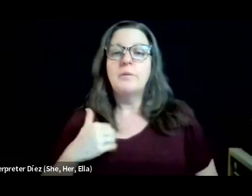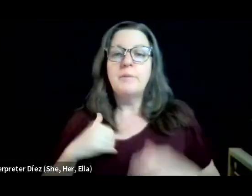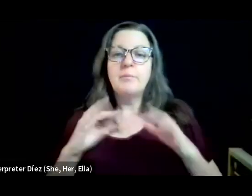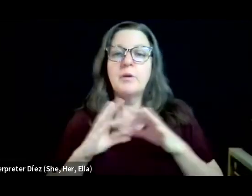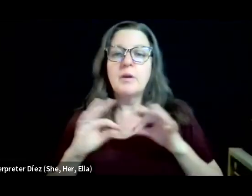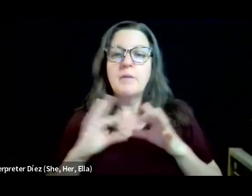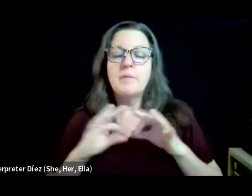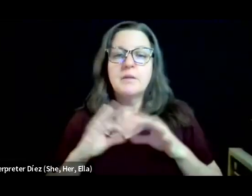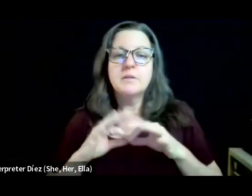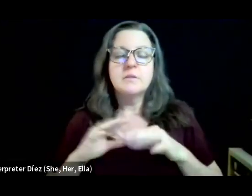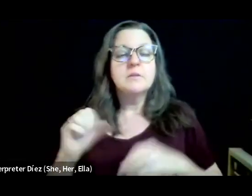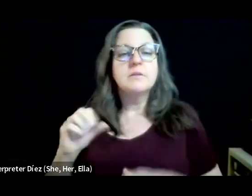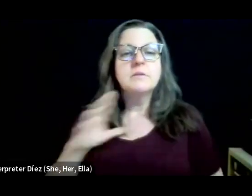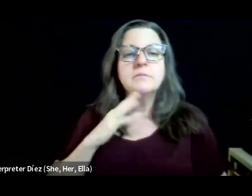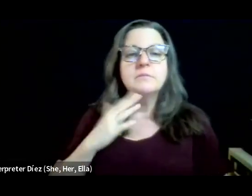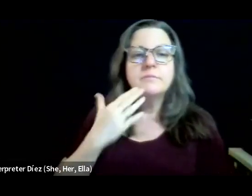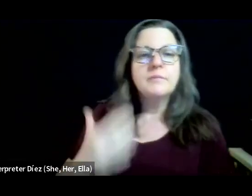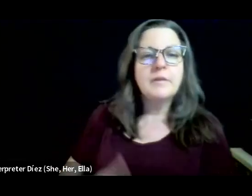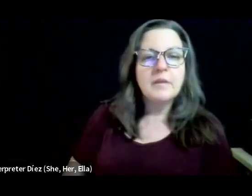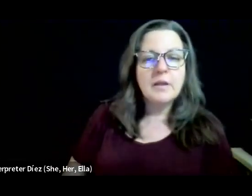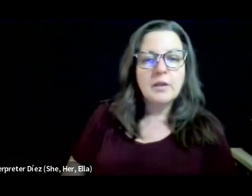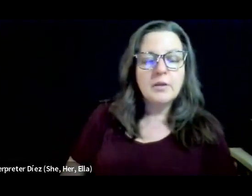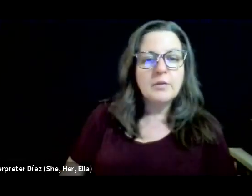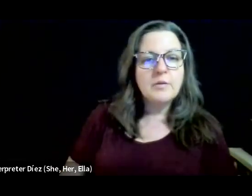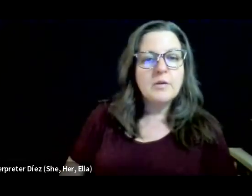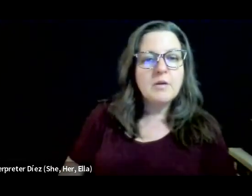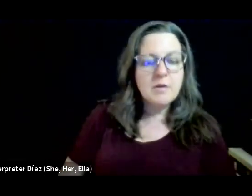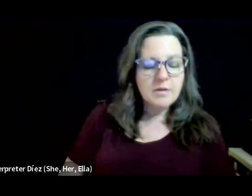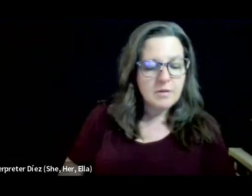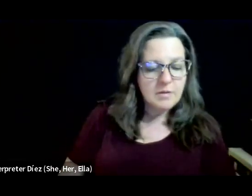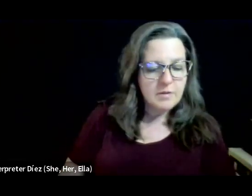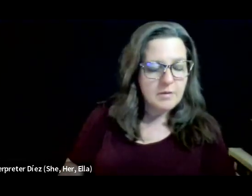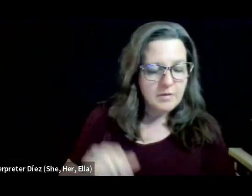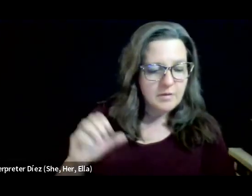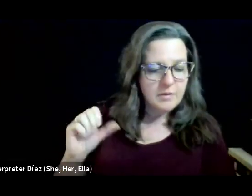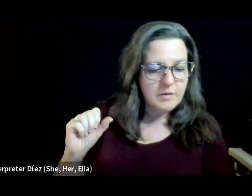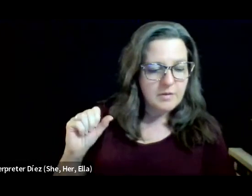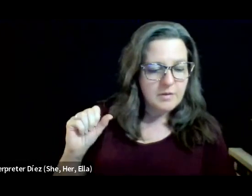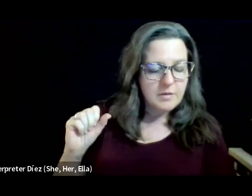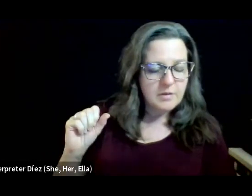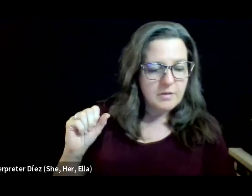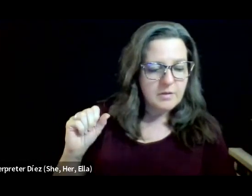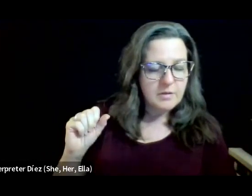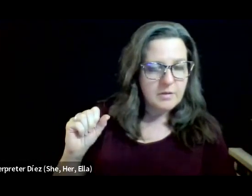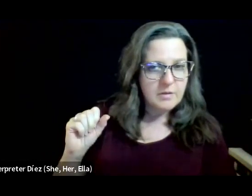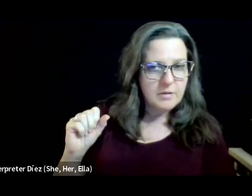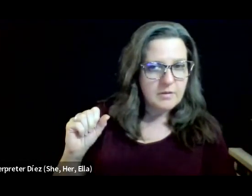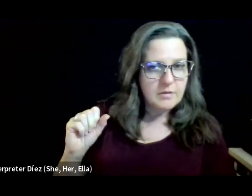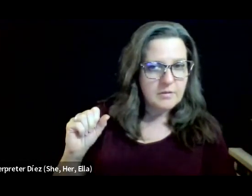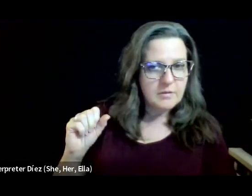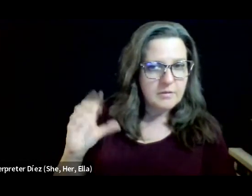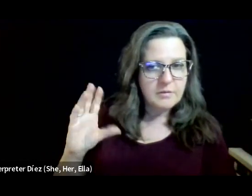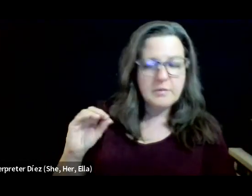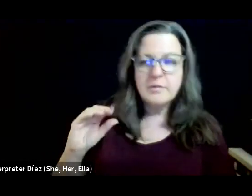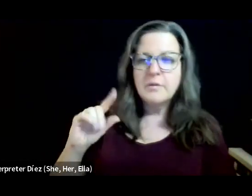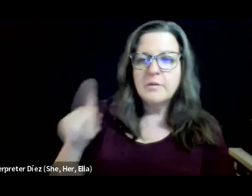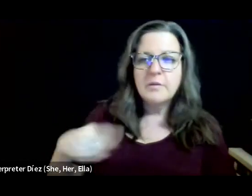Thank you. So just wanted to start off with our-